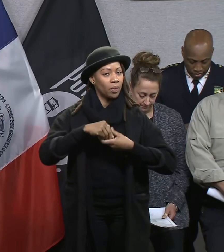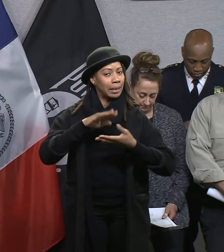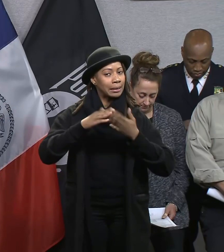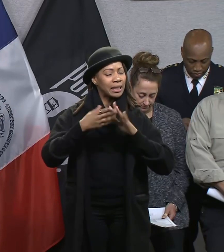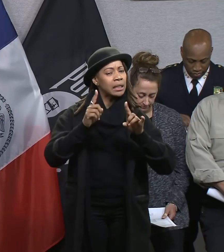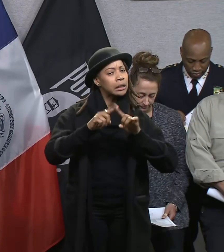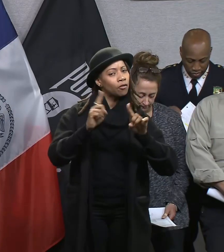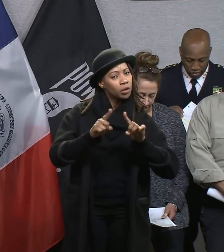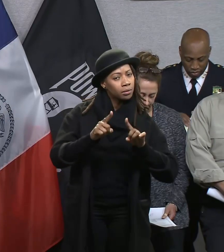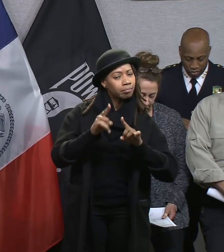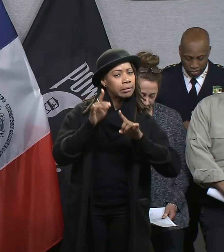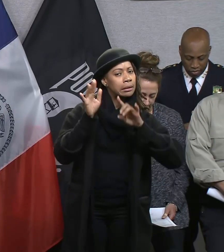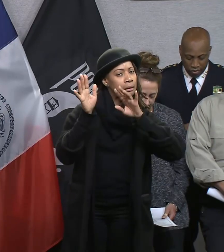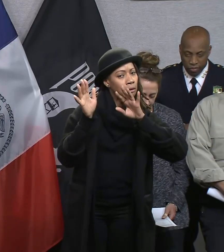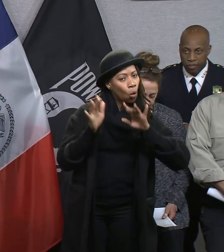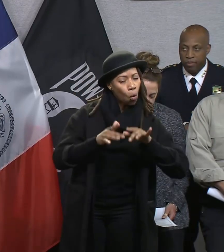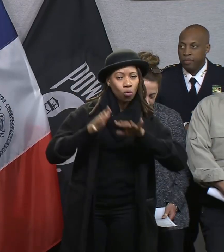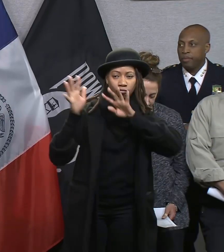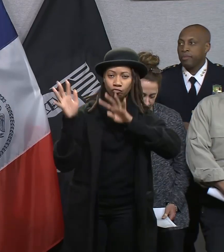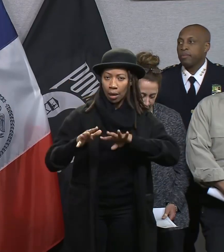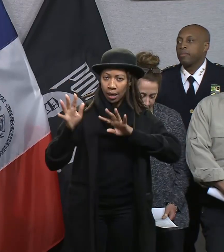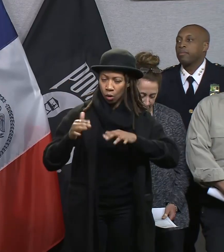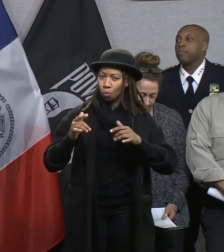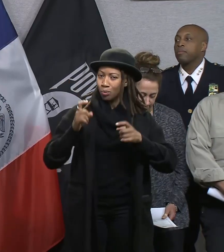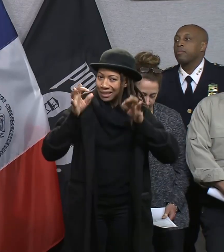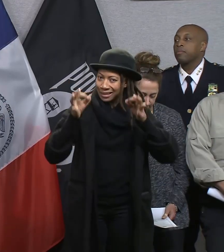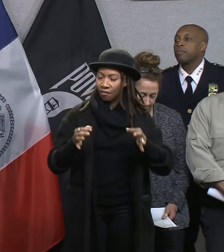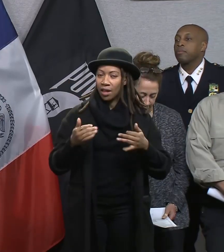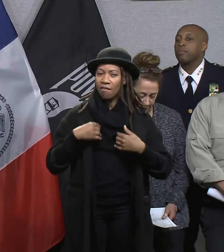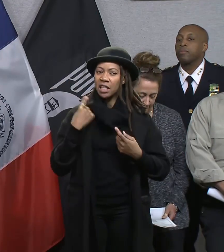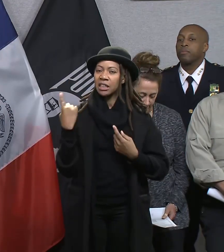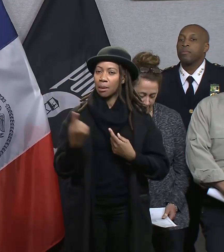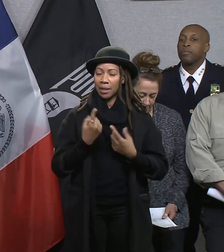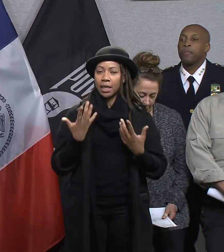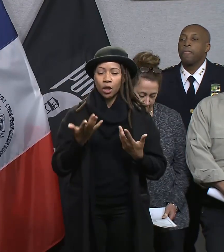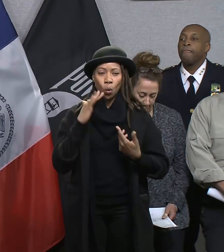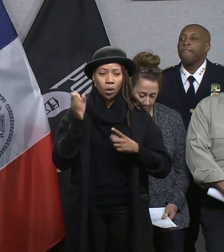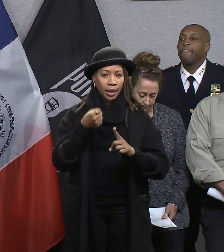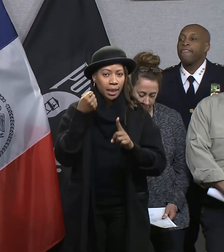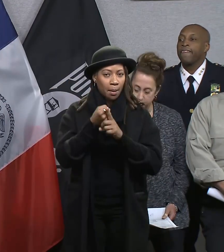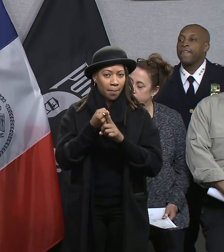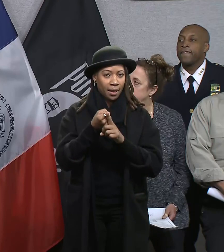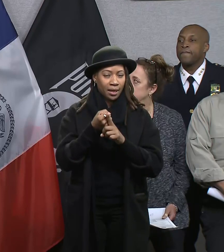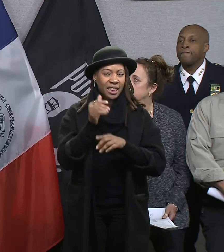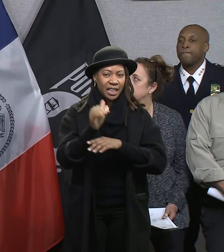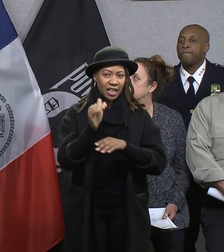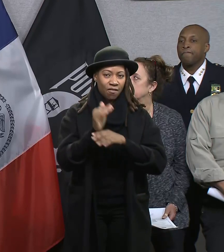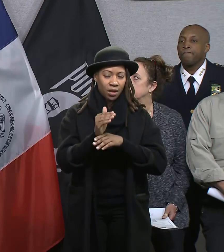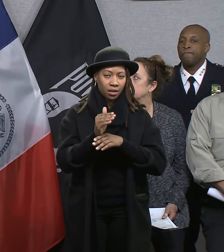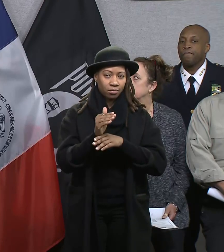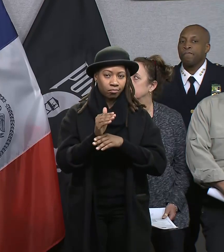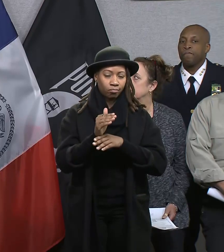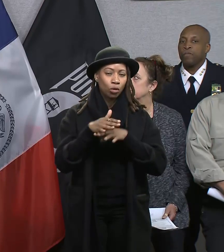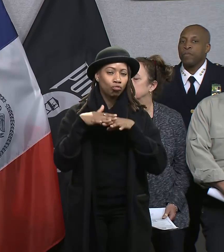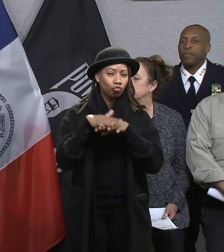RATNITSIONING INTWO INTRY MIX. DEPENDING ON